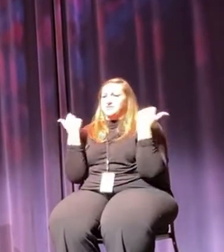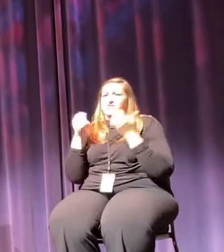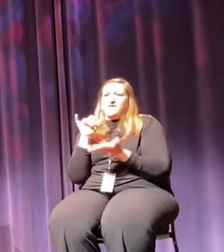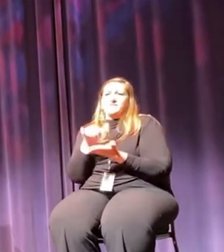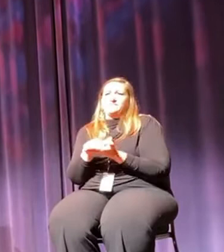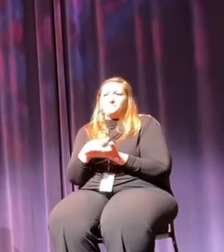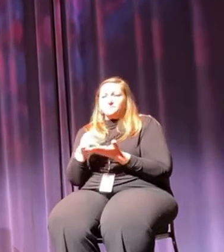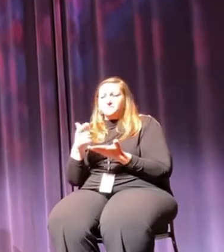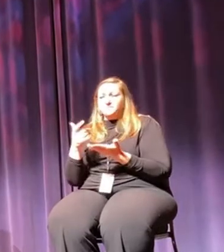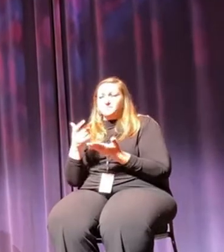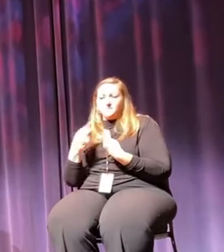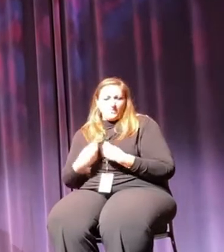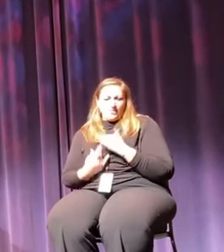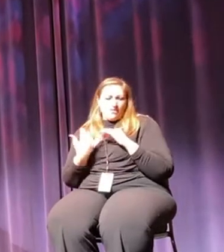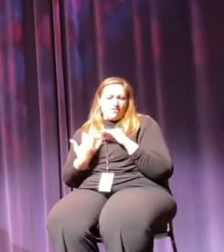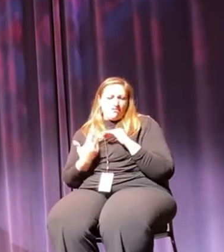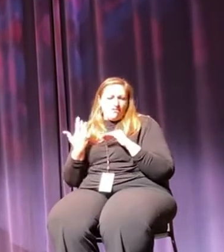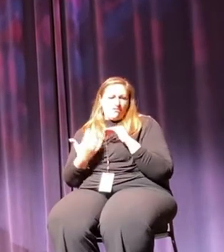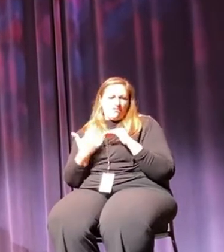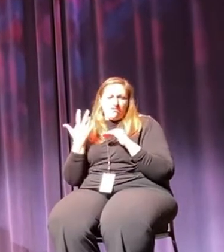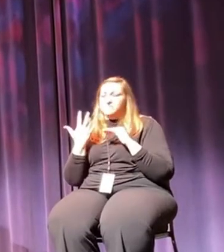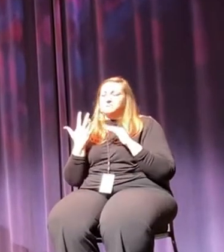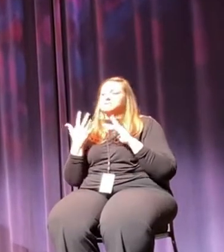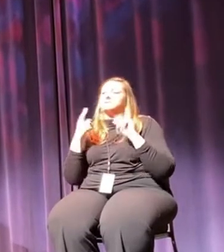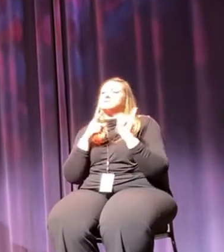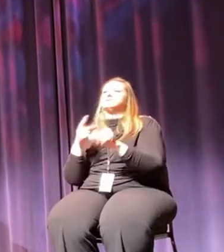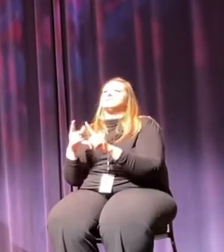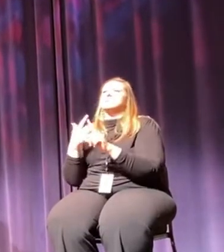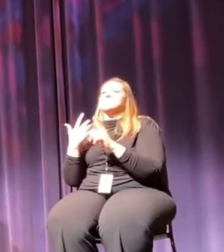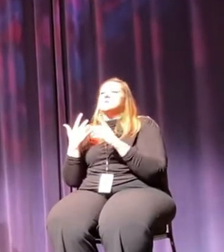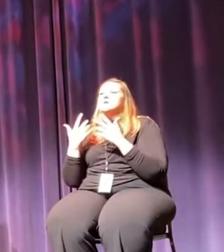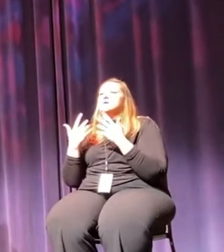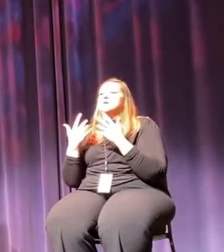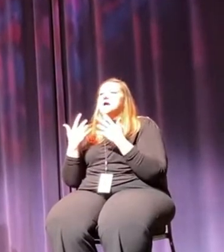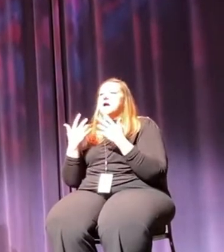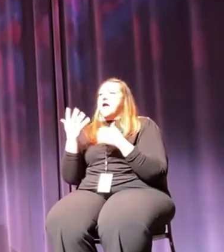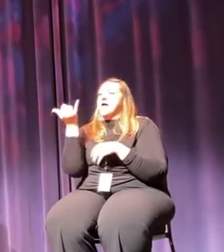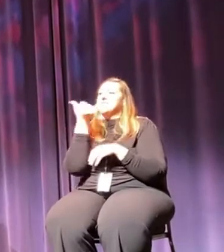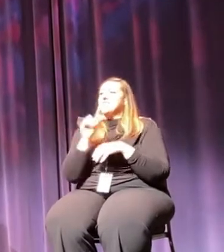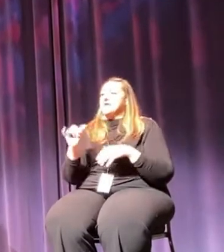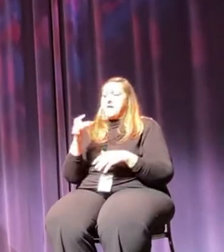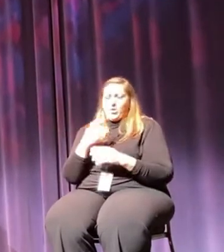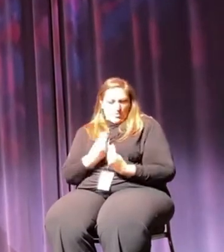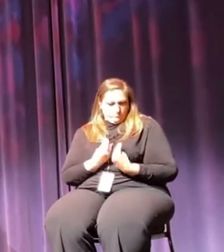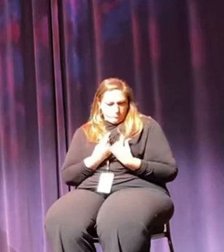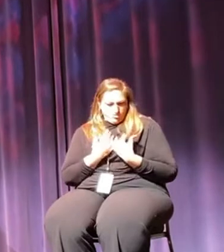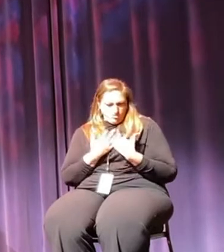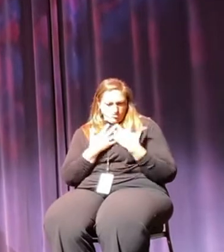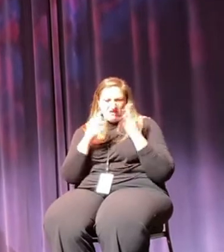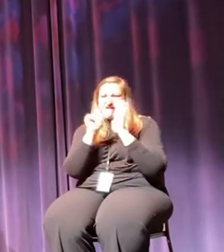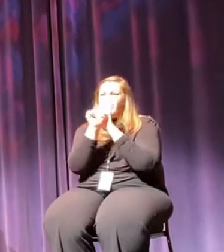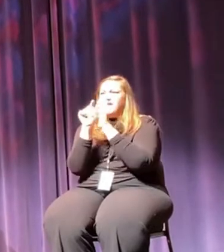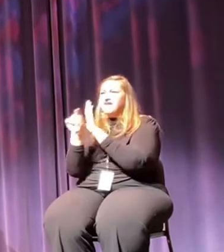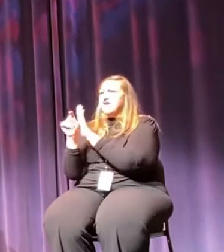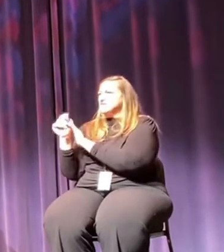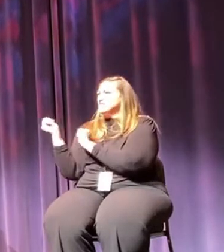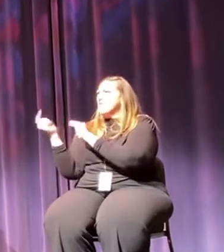They'll look up and point at the yellow burning that killed every single one of their fathers